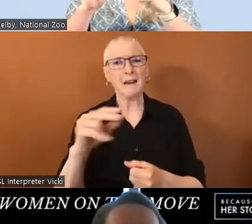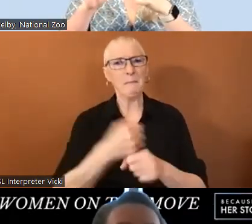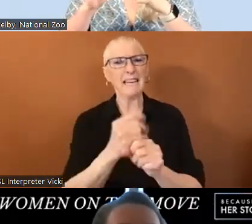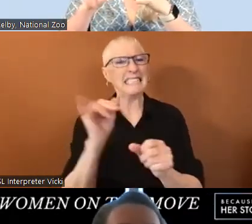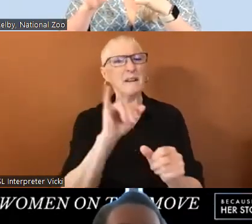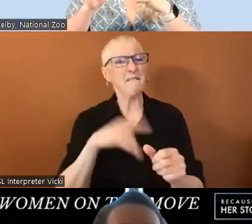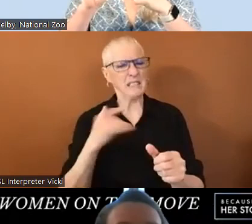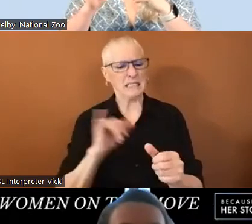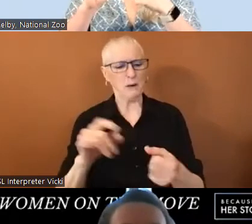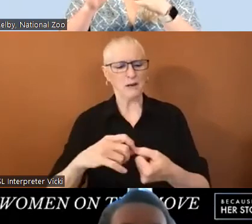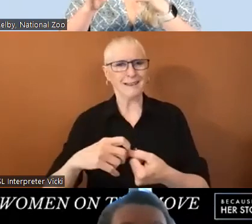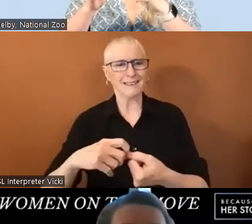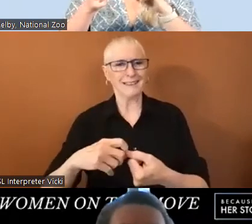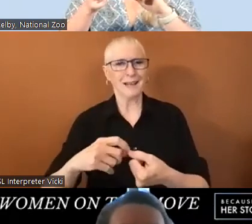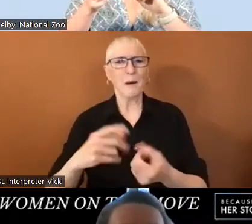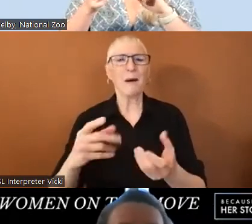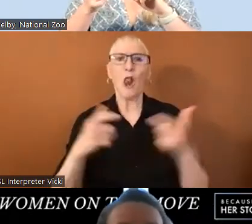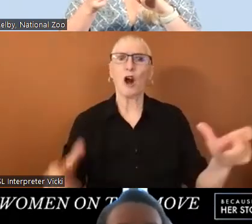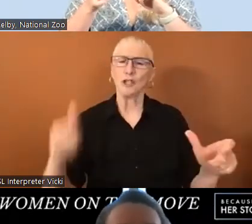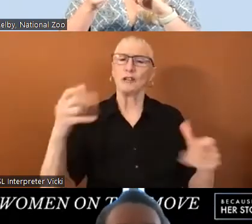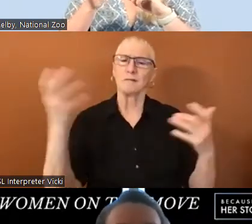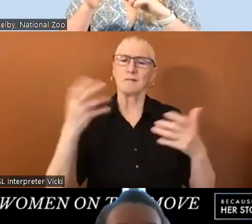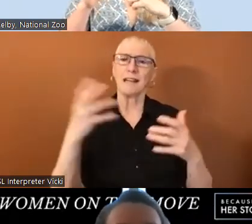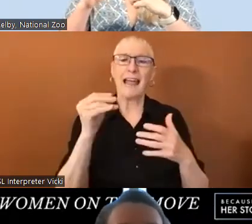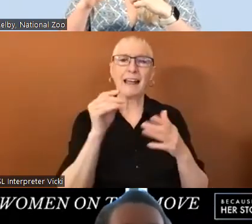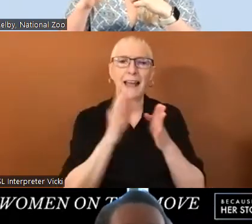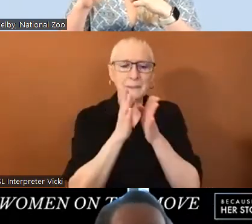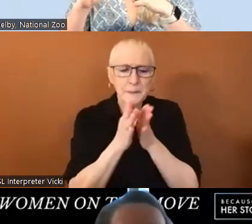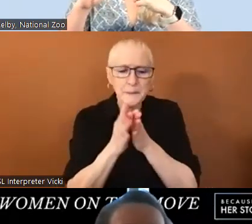However, baleen is much larger and it's organized into plates as you can see in this image